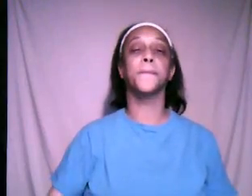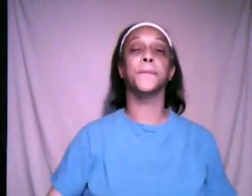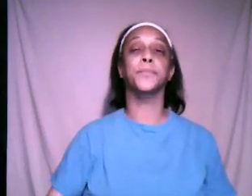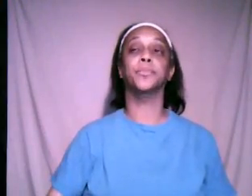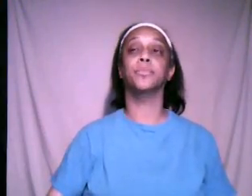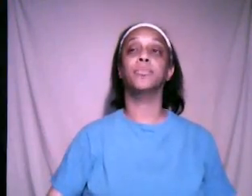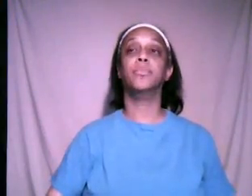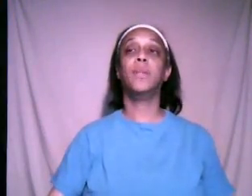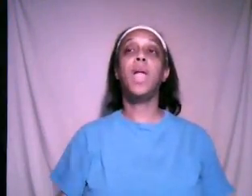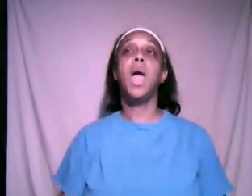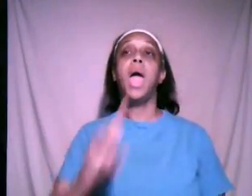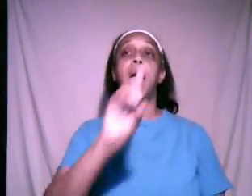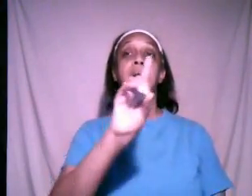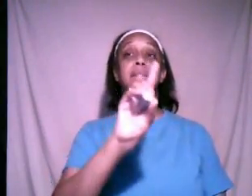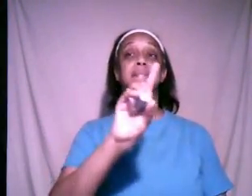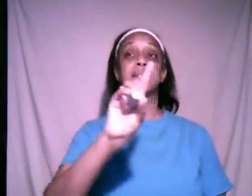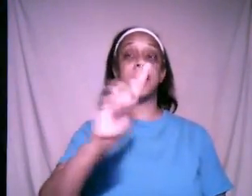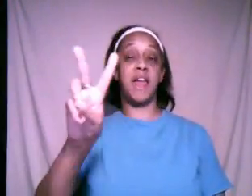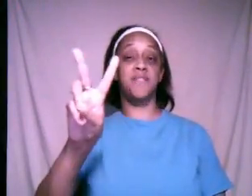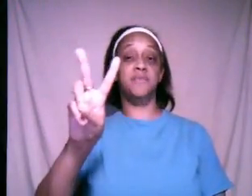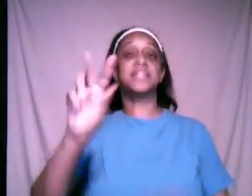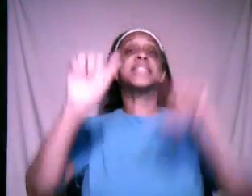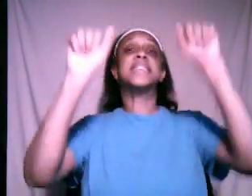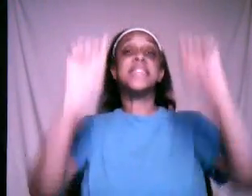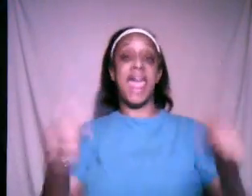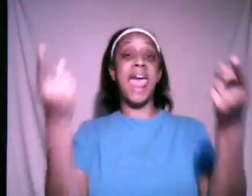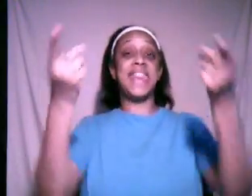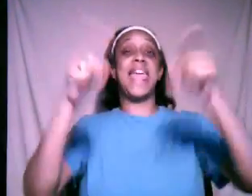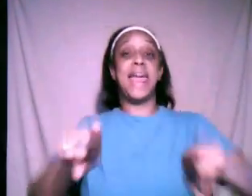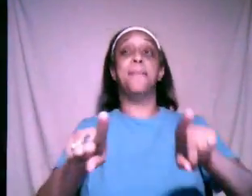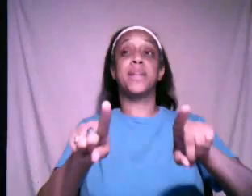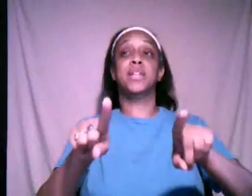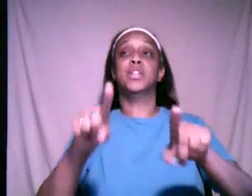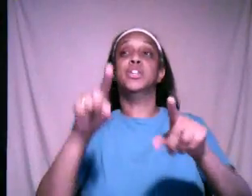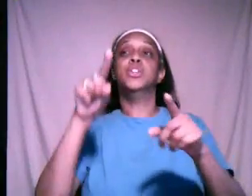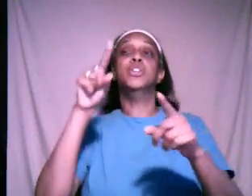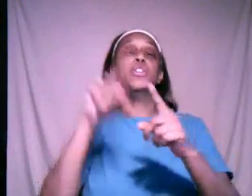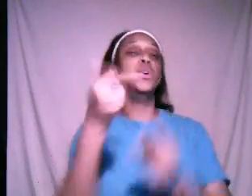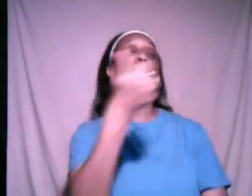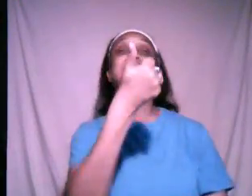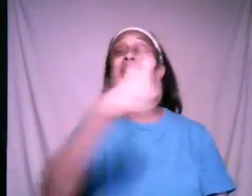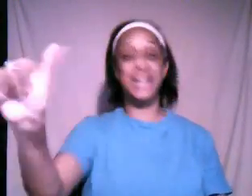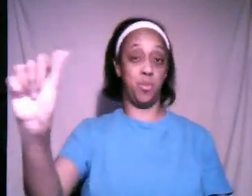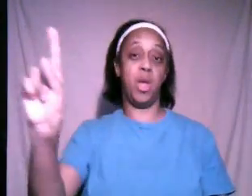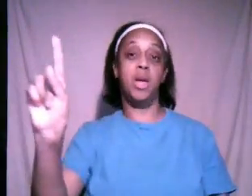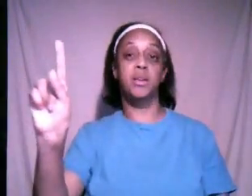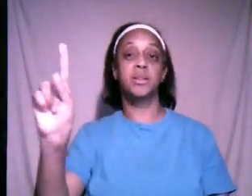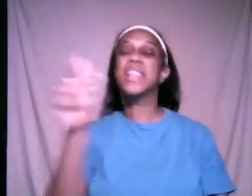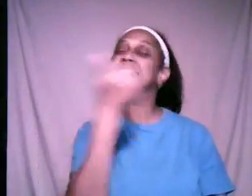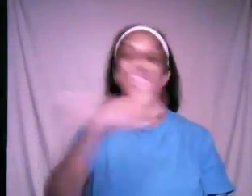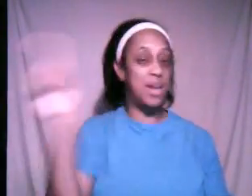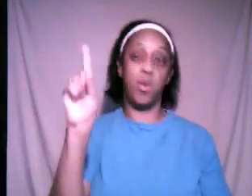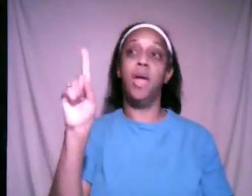DV can happen to anyone of